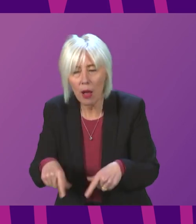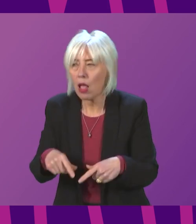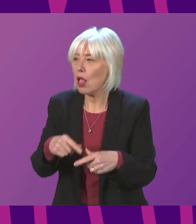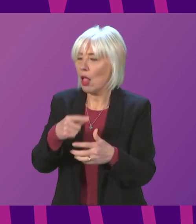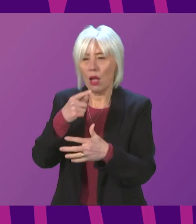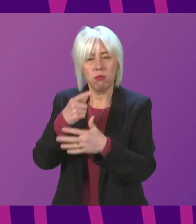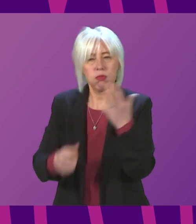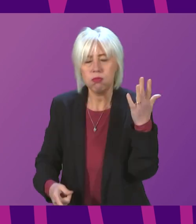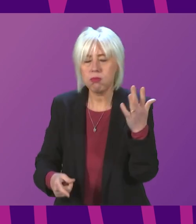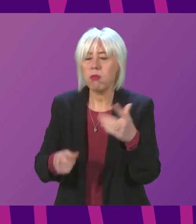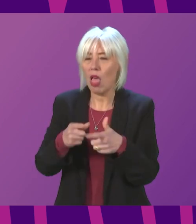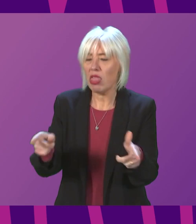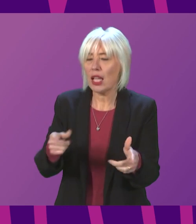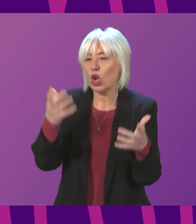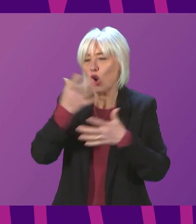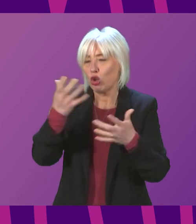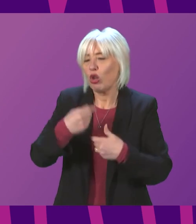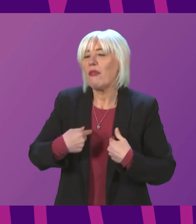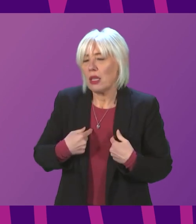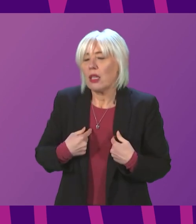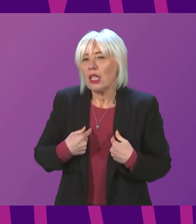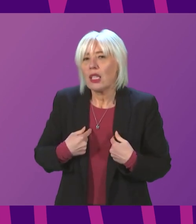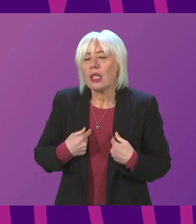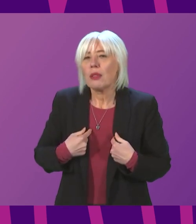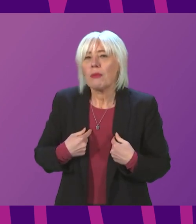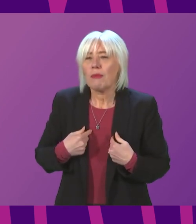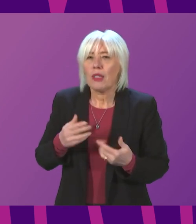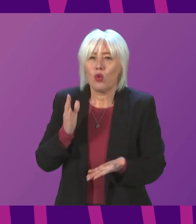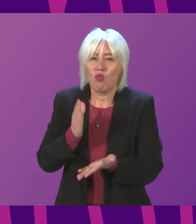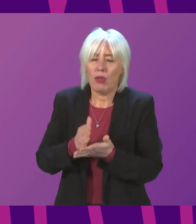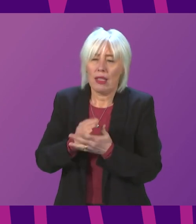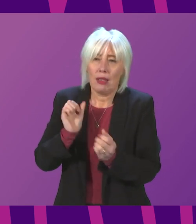things that concern me about the current situation, those aspects are right up there at the top